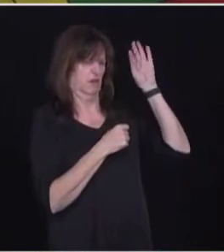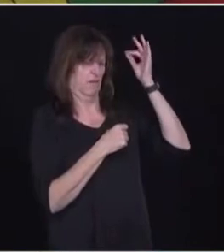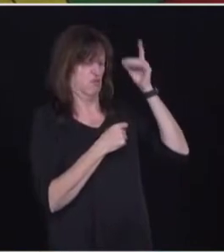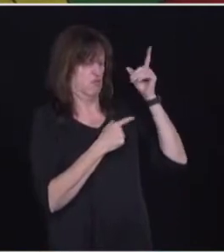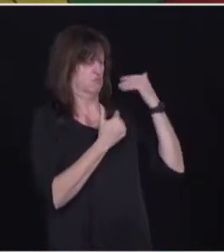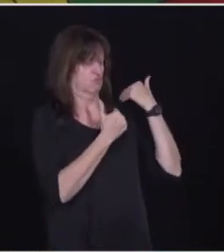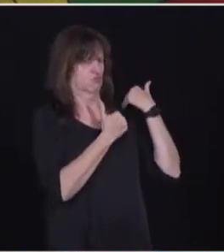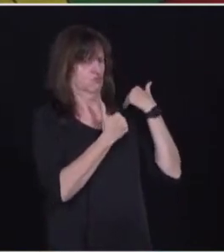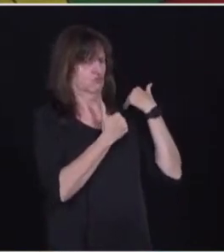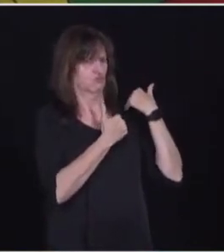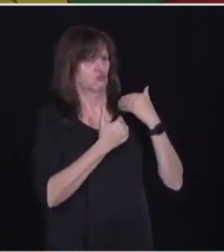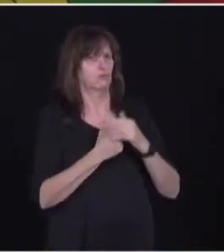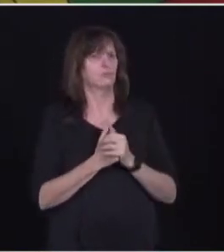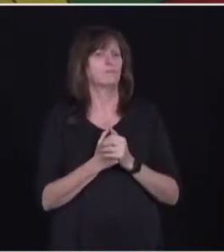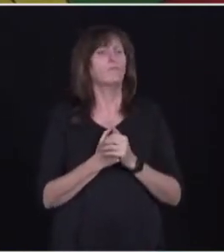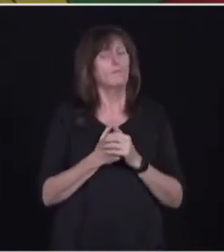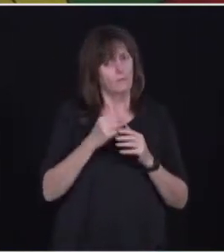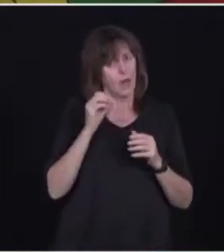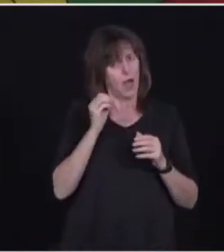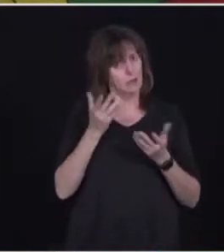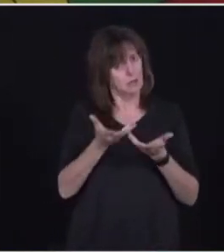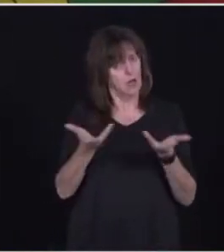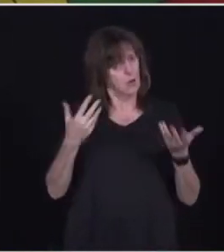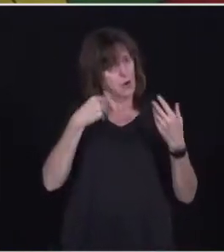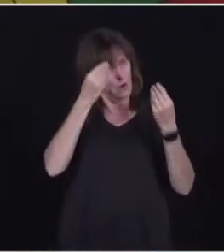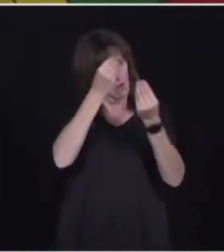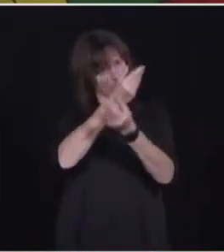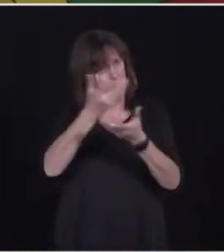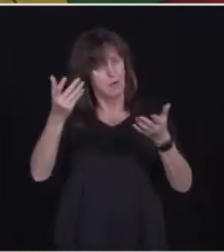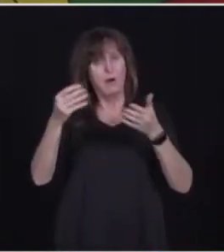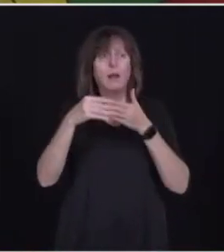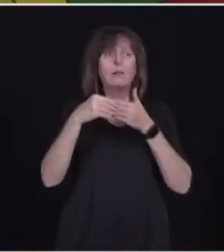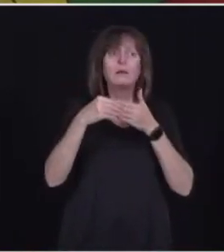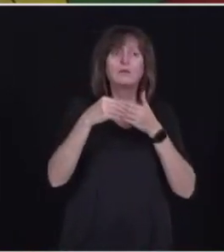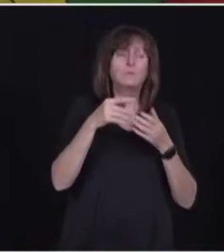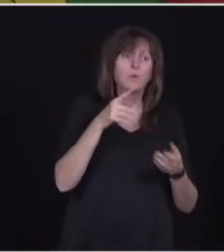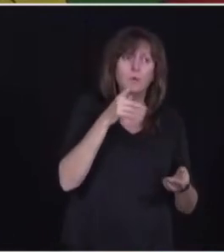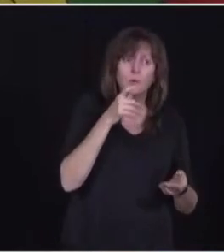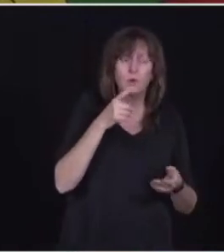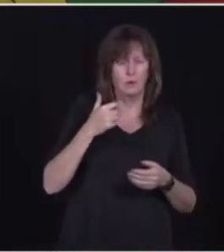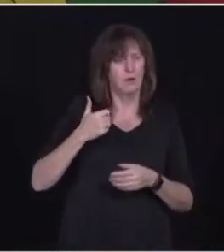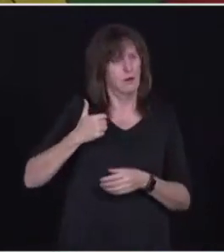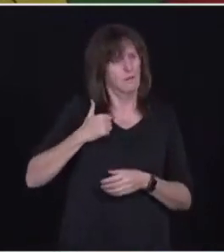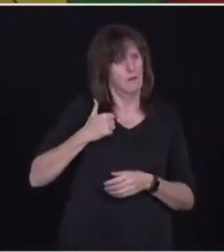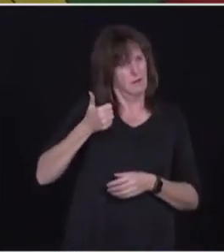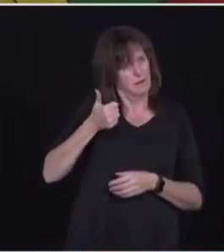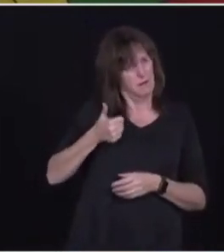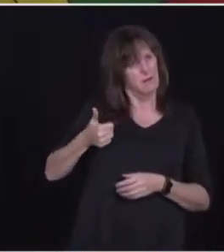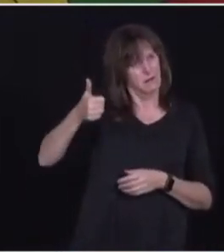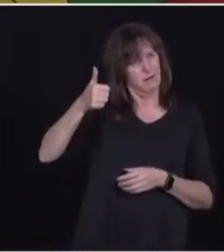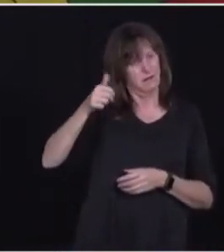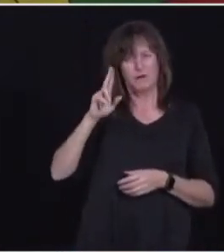it. Ontario, I can tell you, with the leadership of Gen. Hilliard, and both ministers